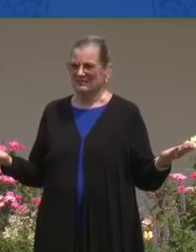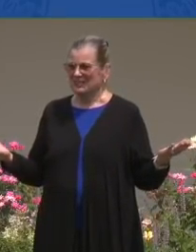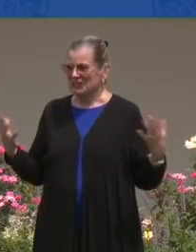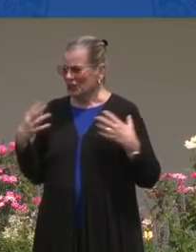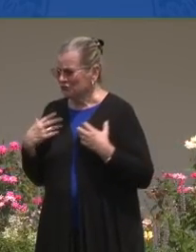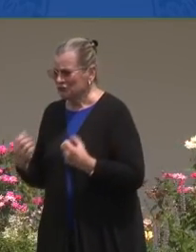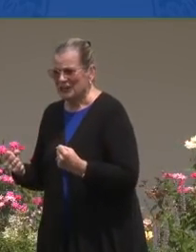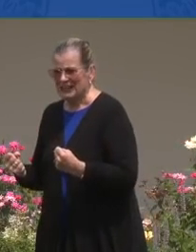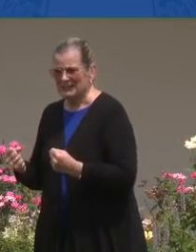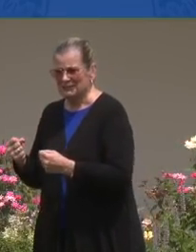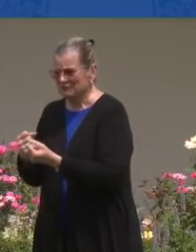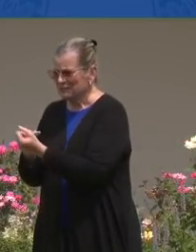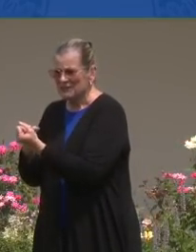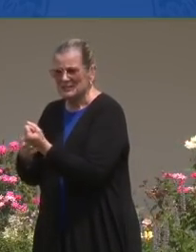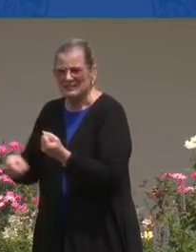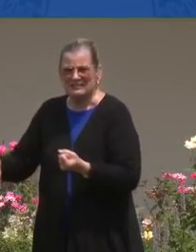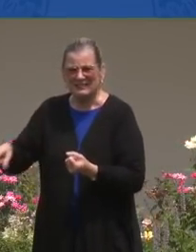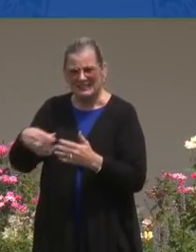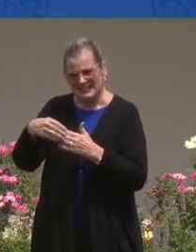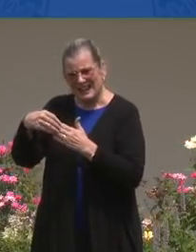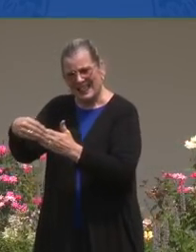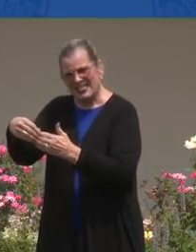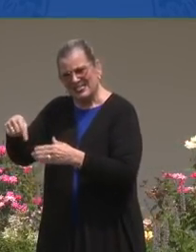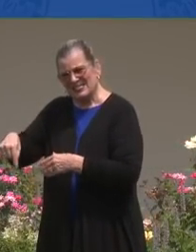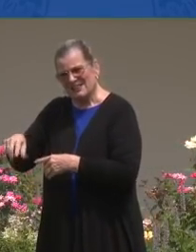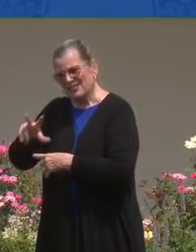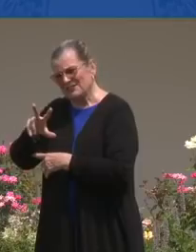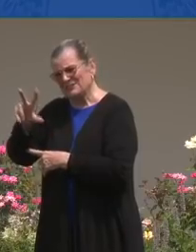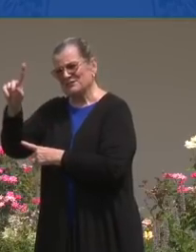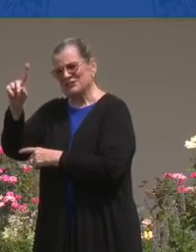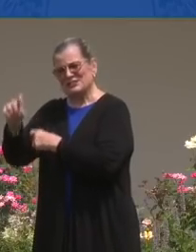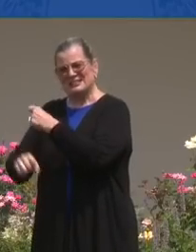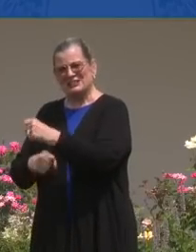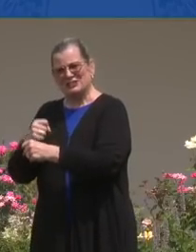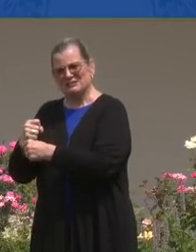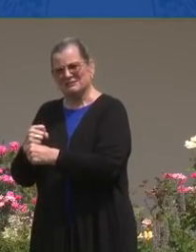long time before the foundation for progress is strong, though.